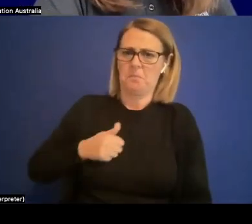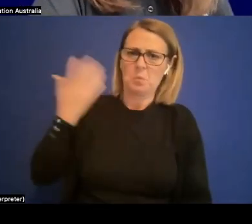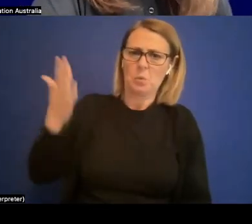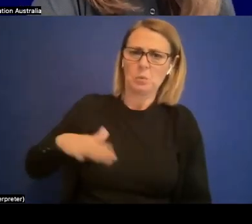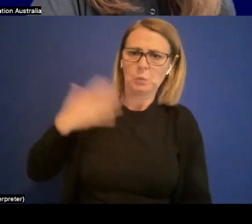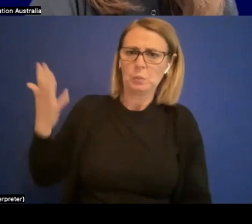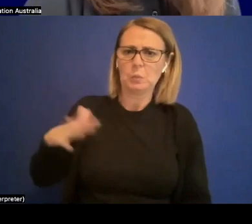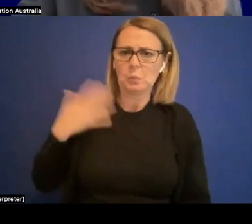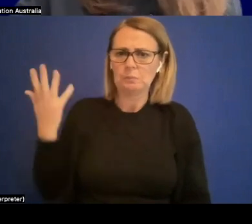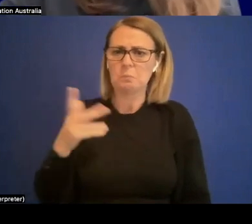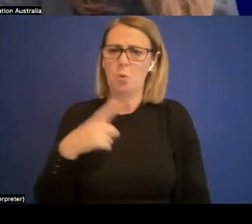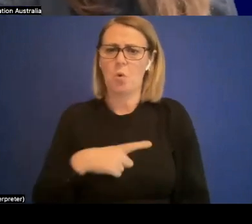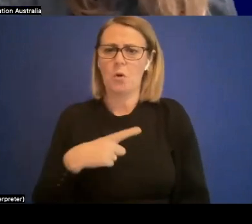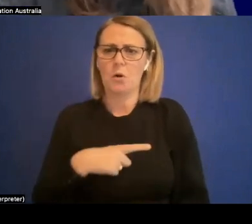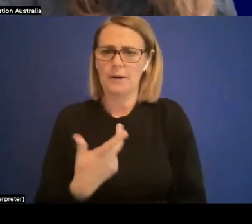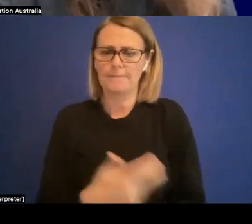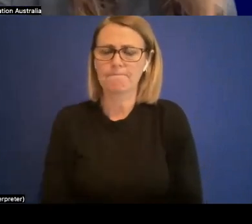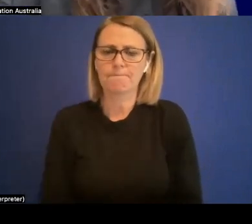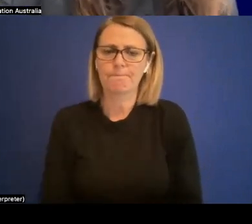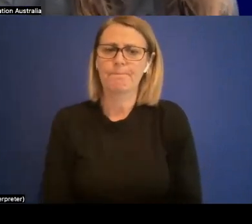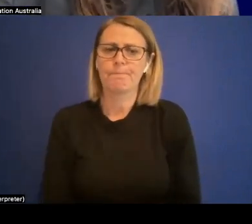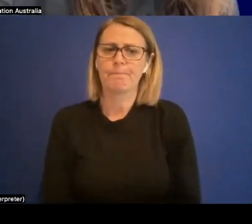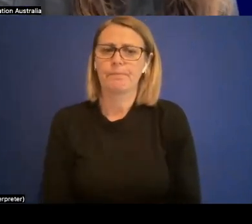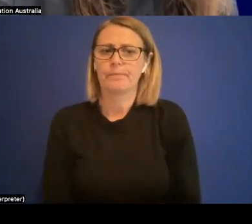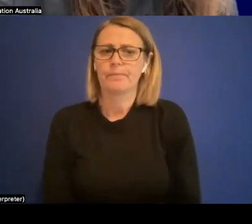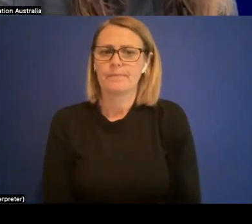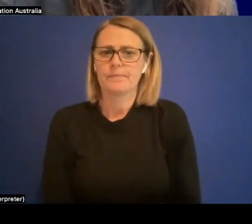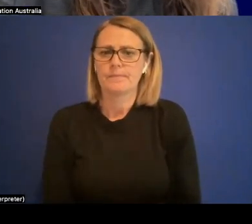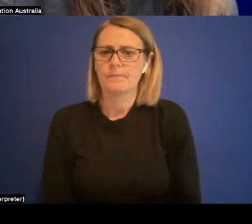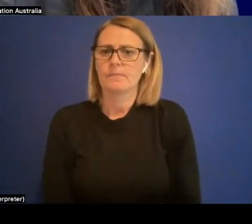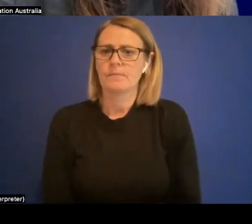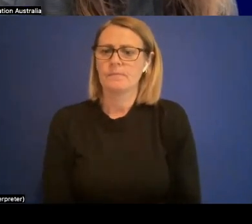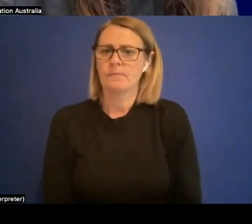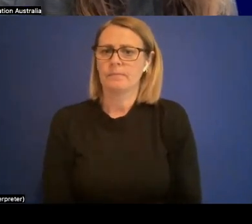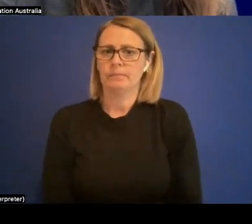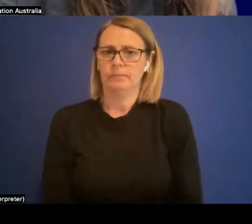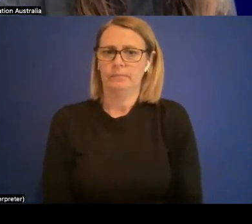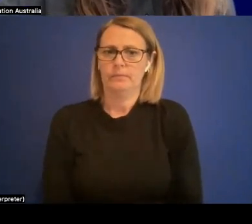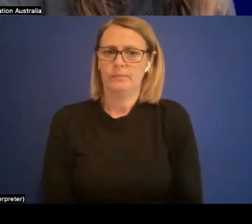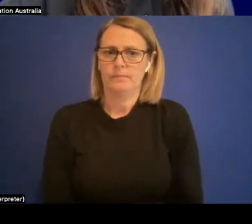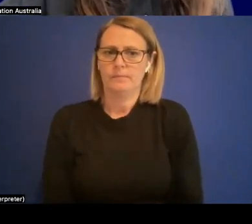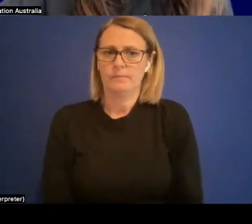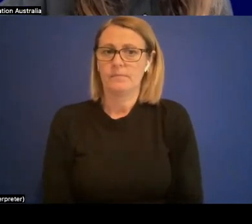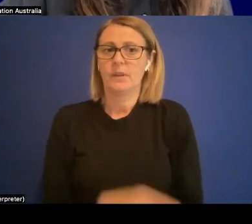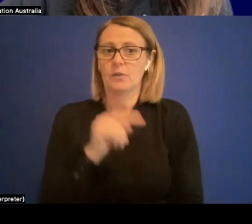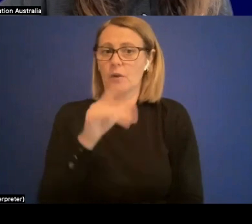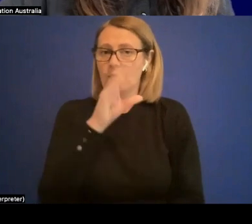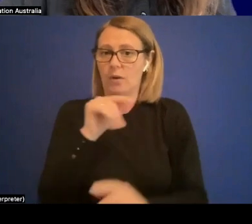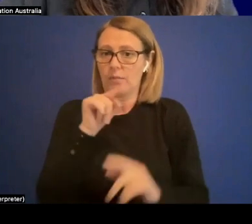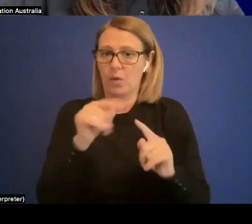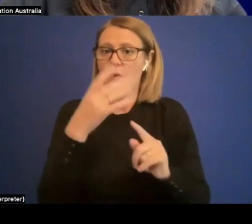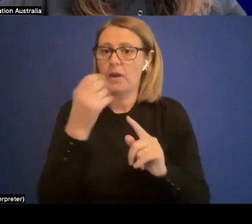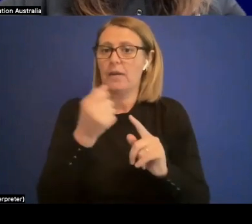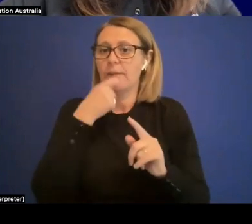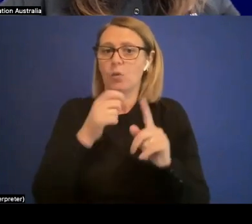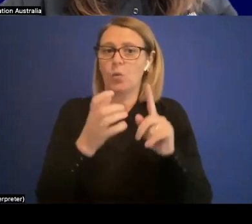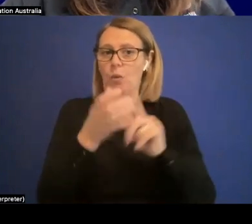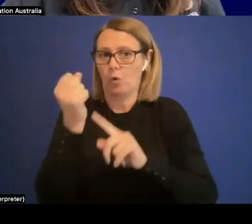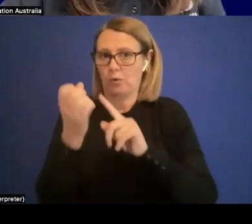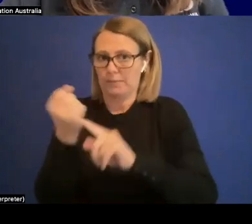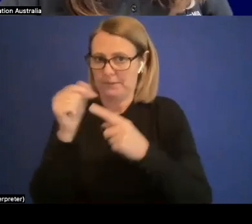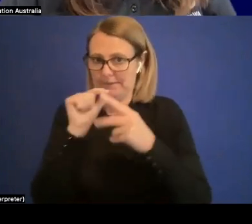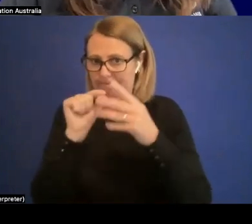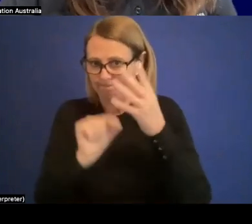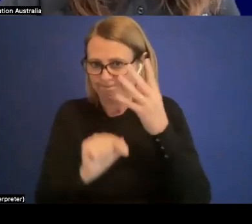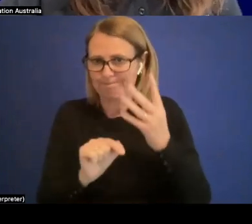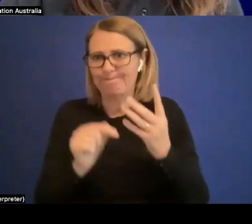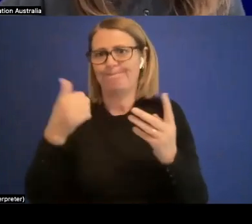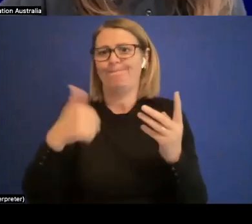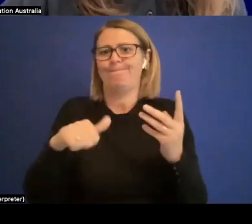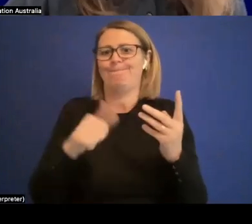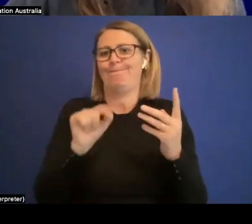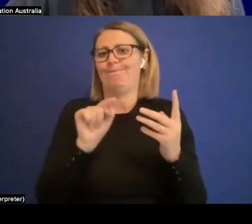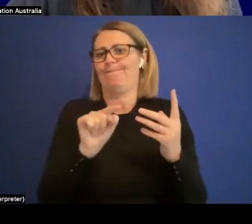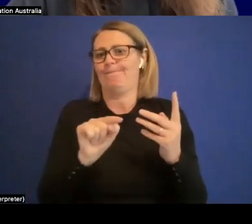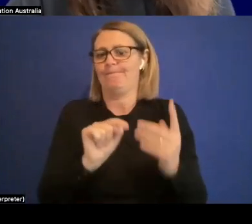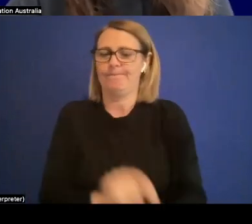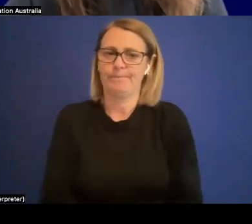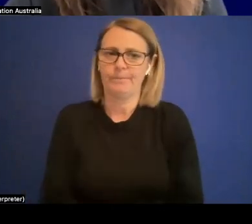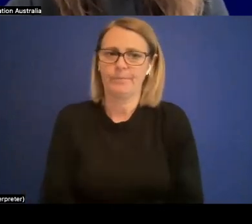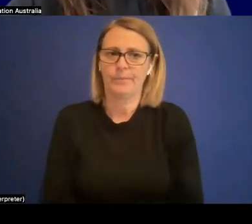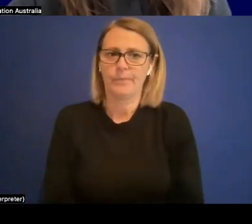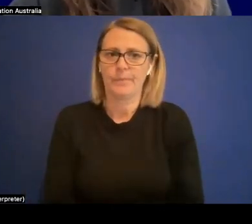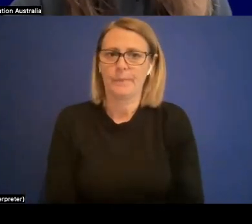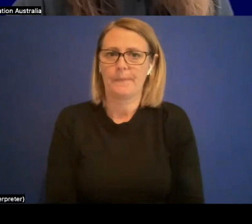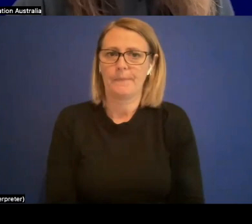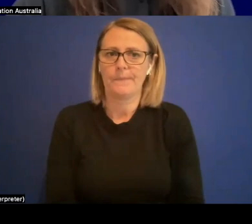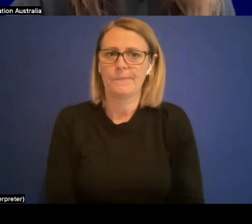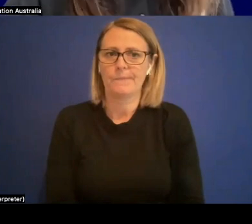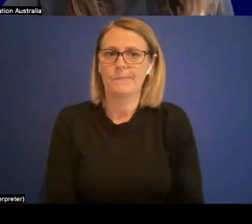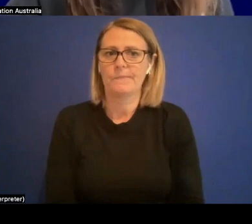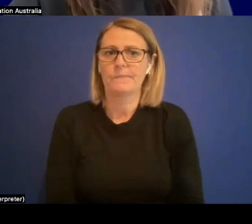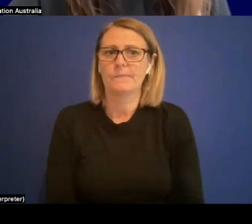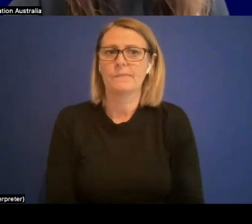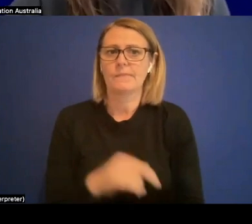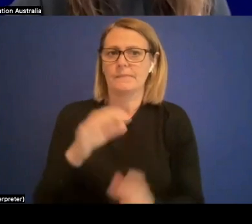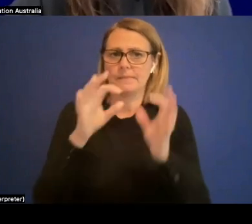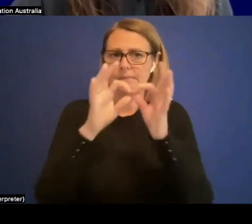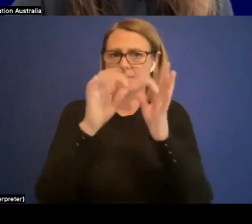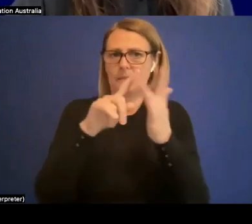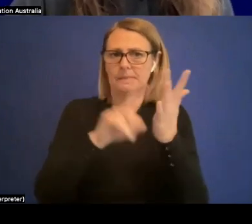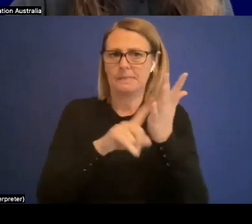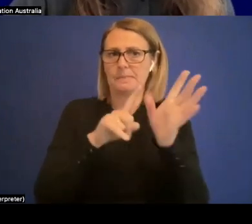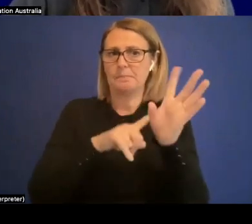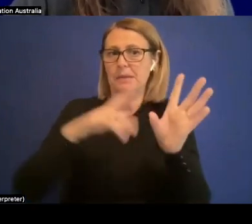Then this resulted in some outcomes, which determined that Billy needs a human guide for